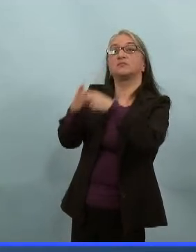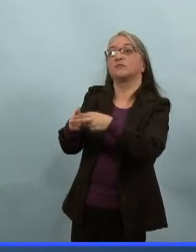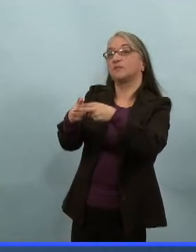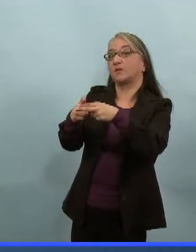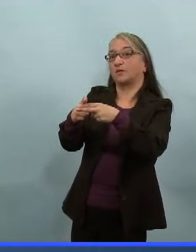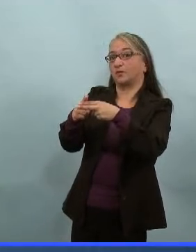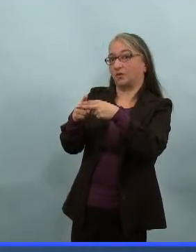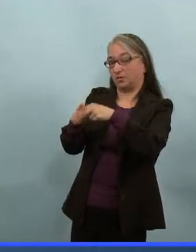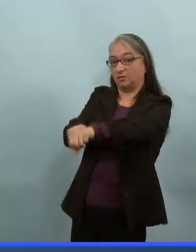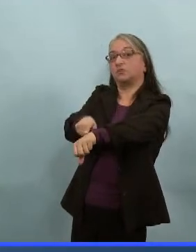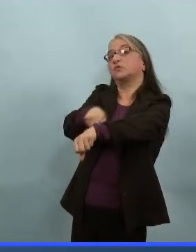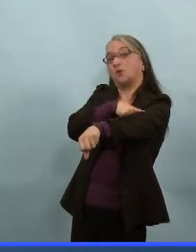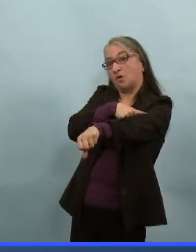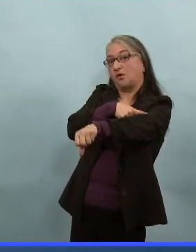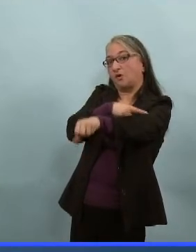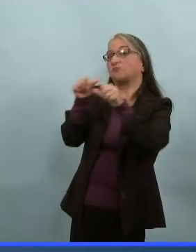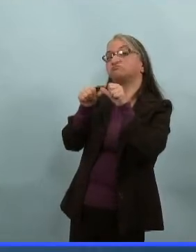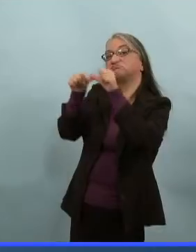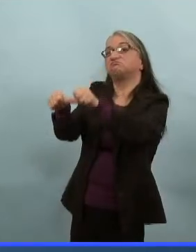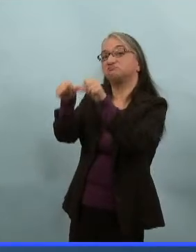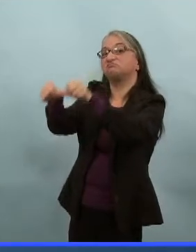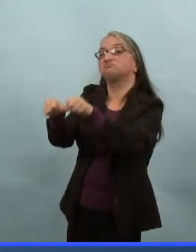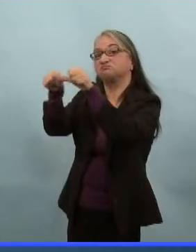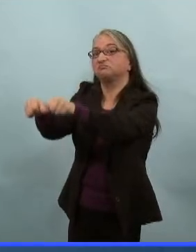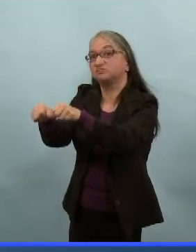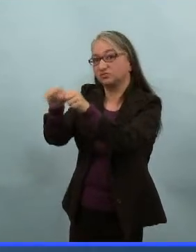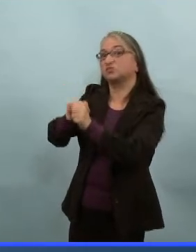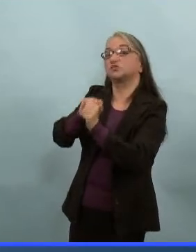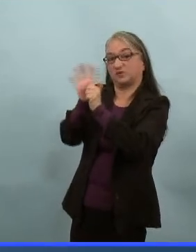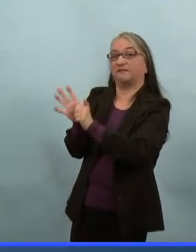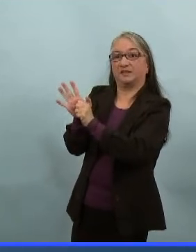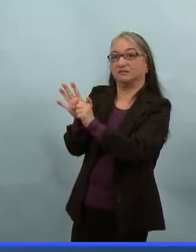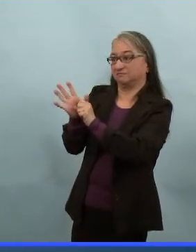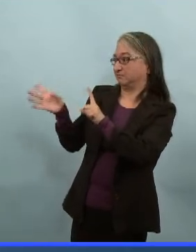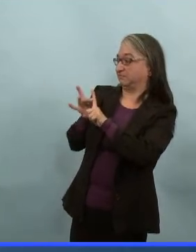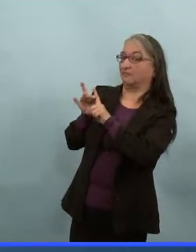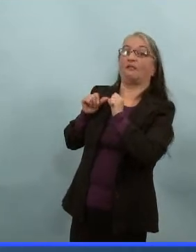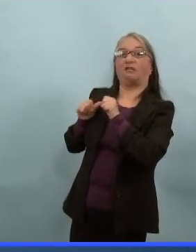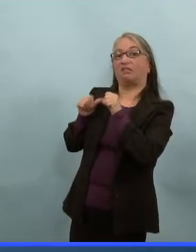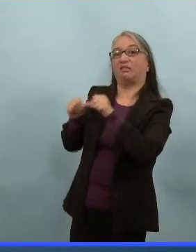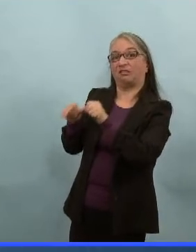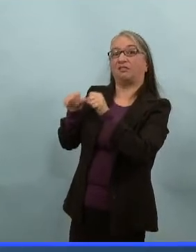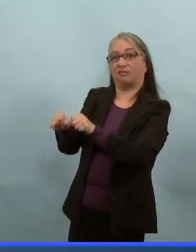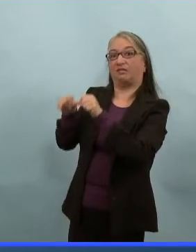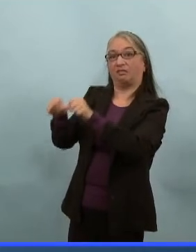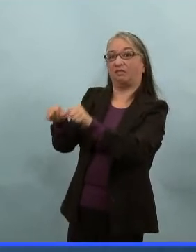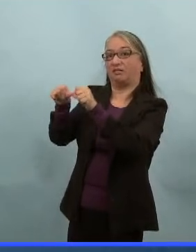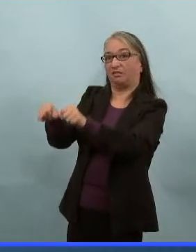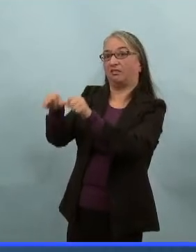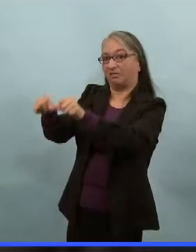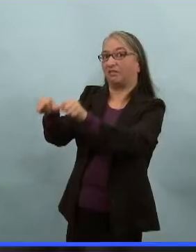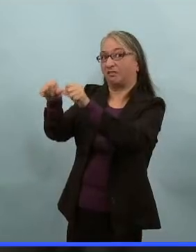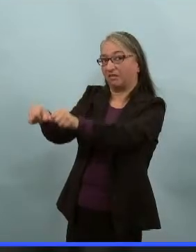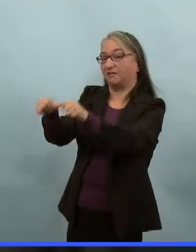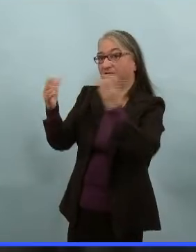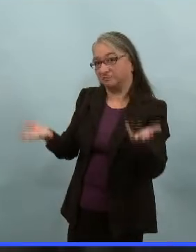severe outcomes but are we seeing any long-lasting cases here i i think it's too early to tell in